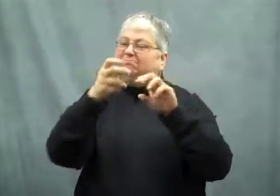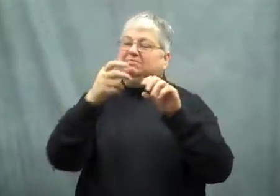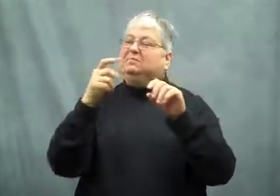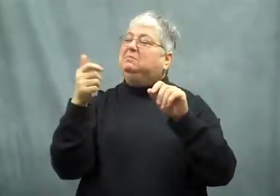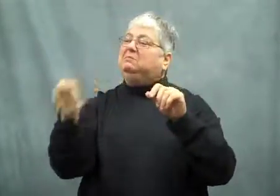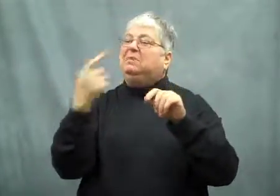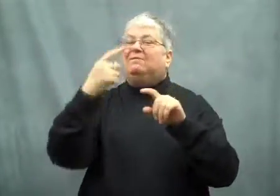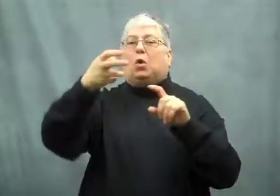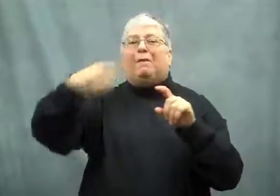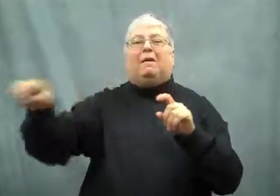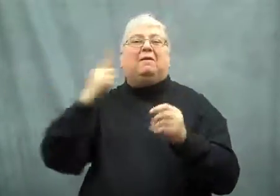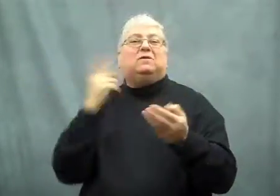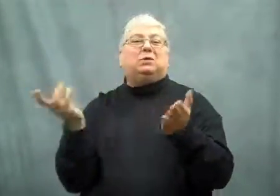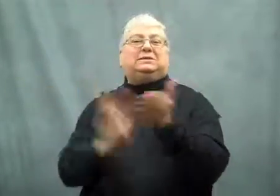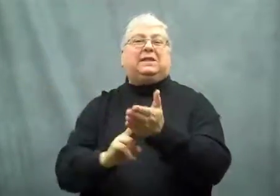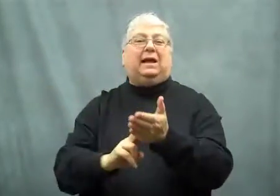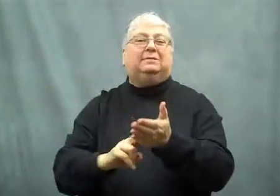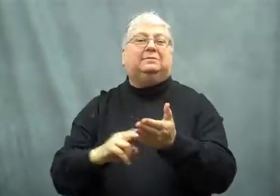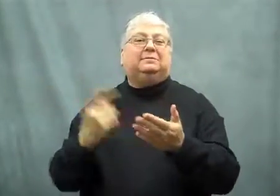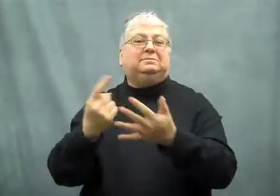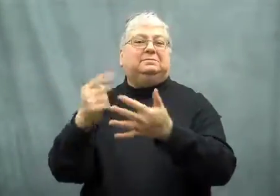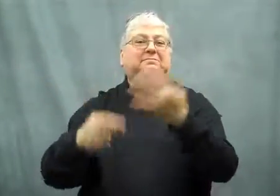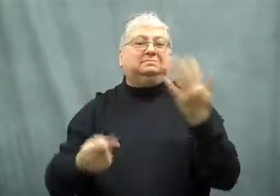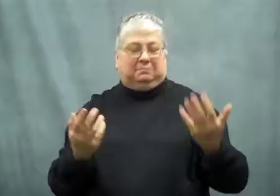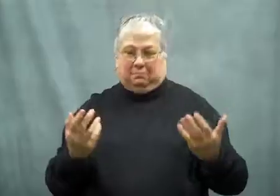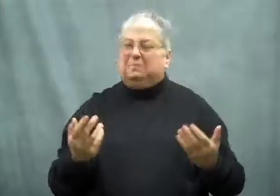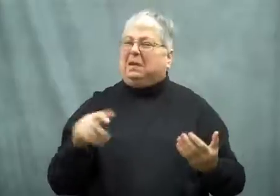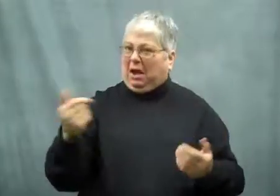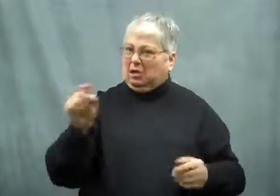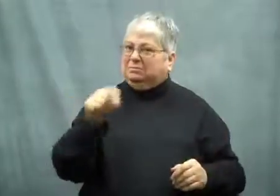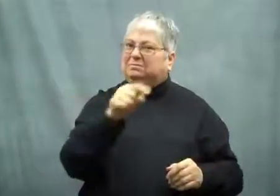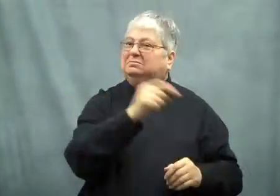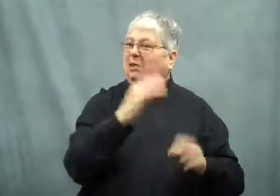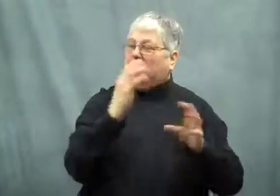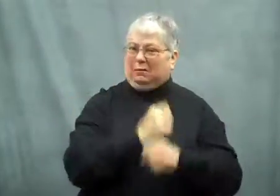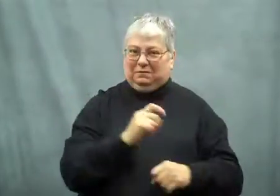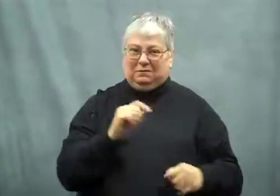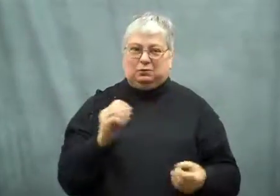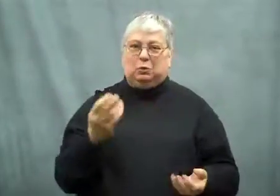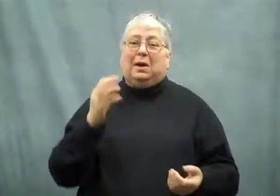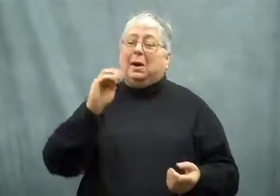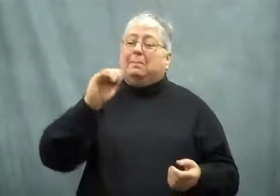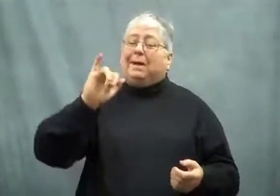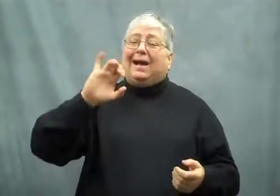There was a link to click on and sign some petition.